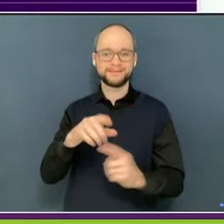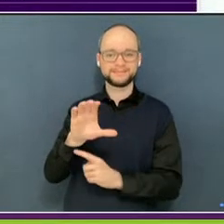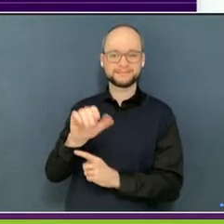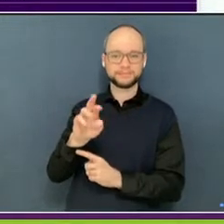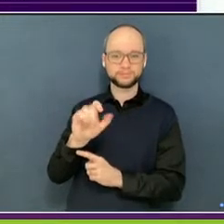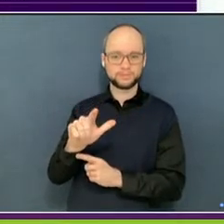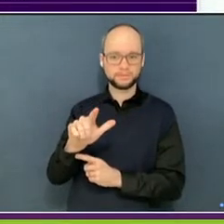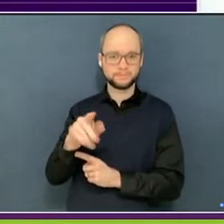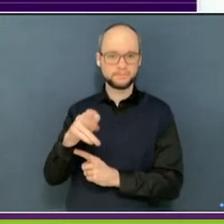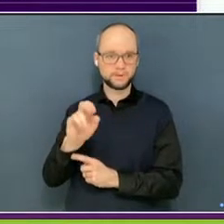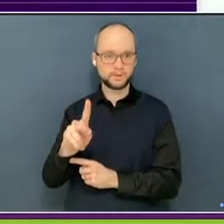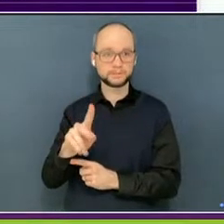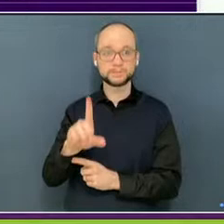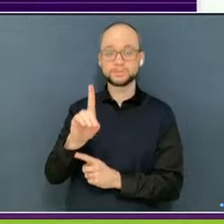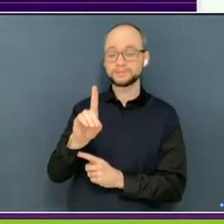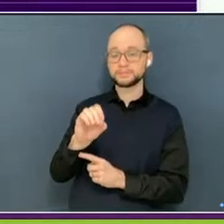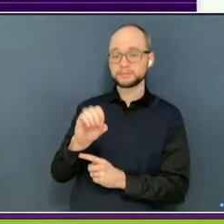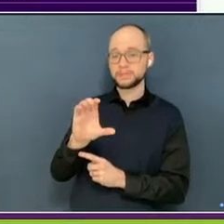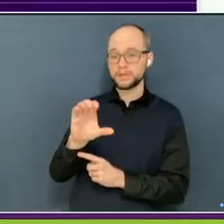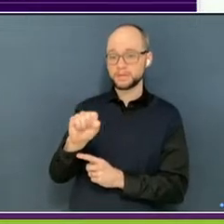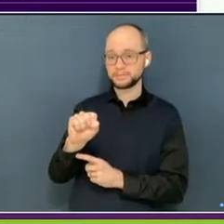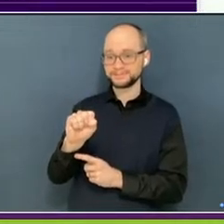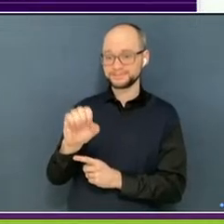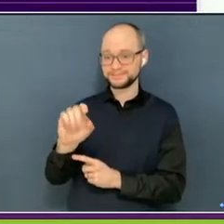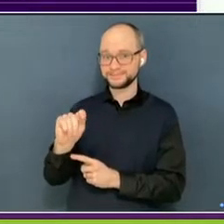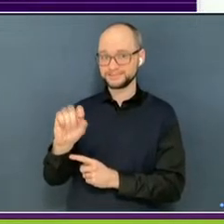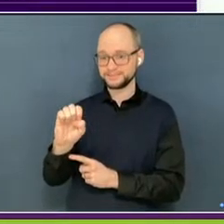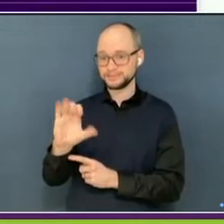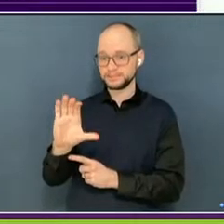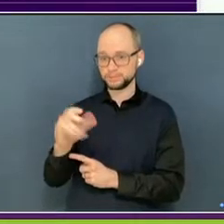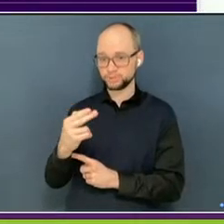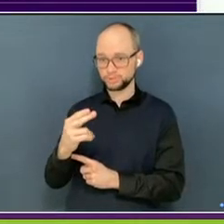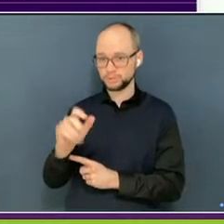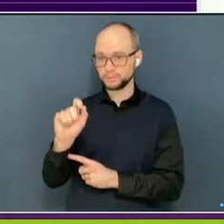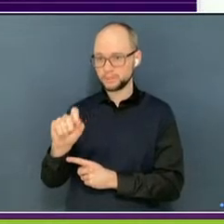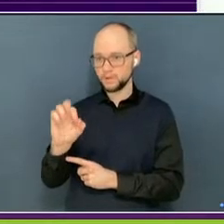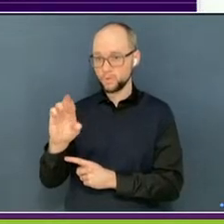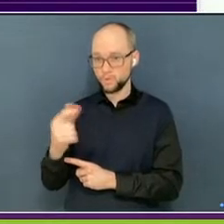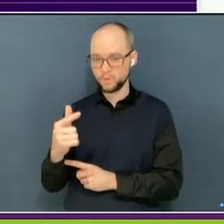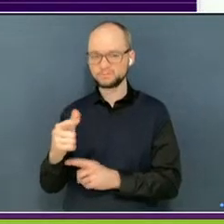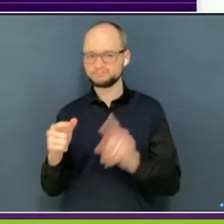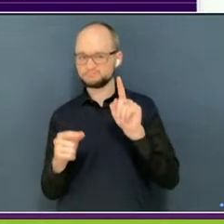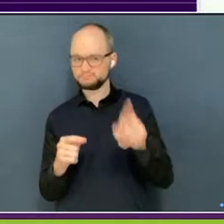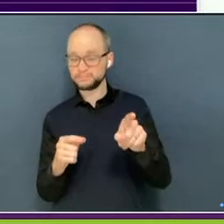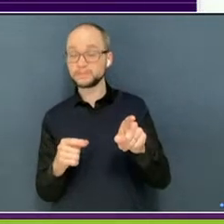I encourage you to check it out and we will share this slide again at the end of our program.